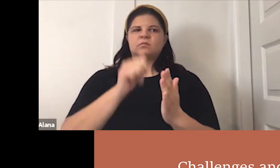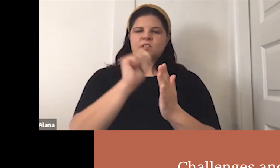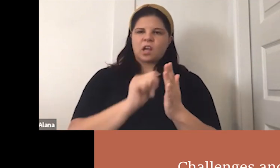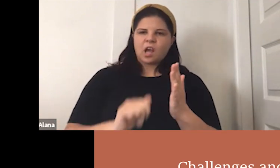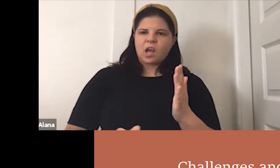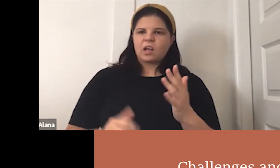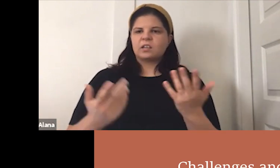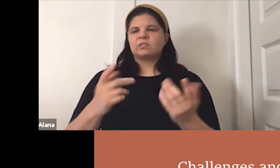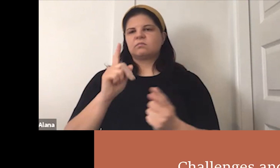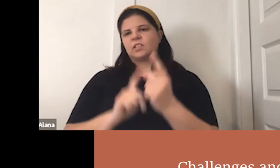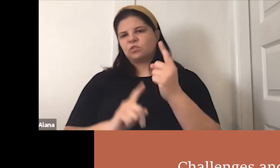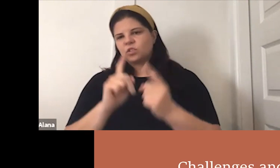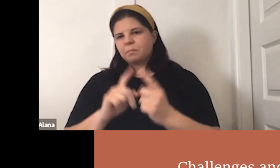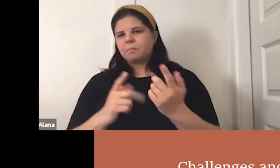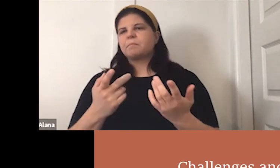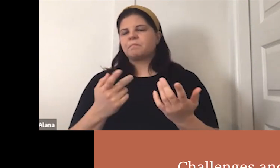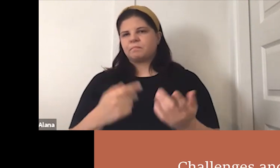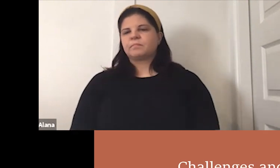and that present.